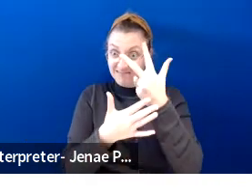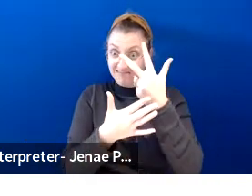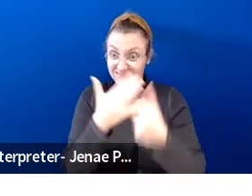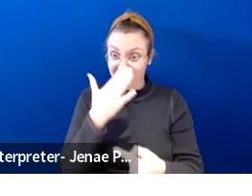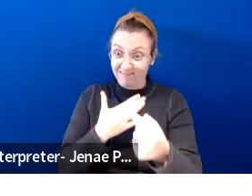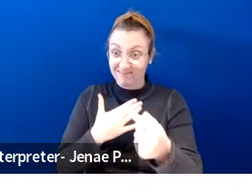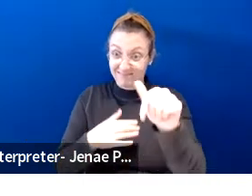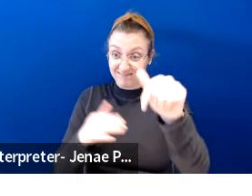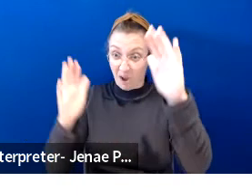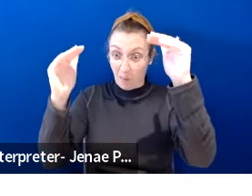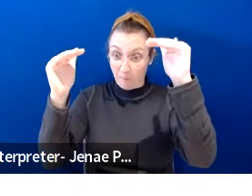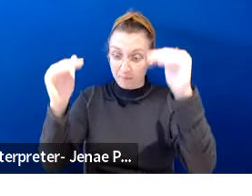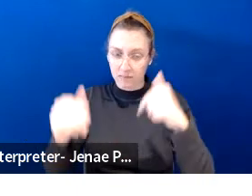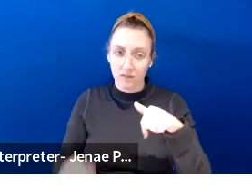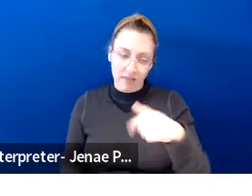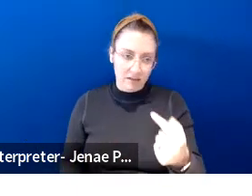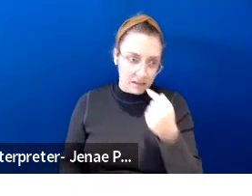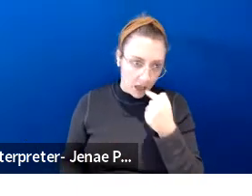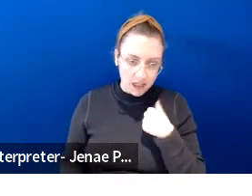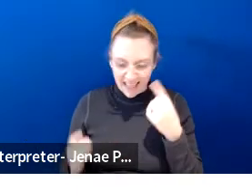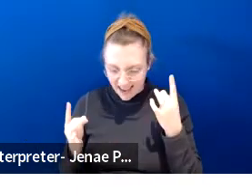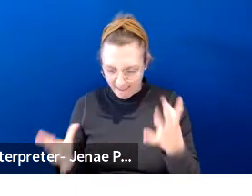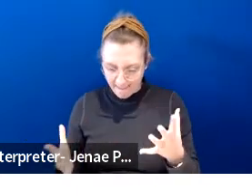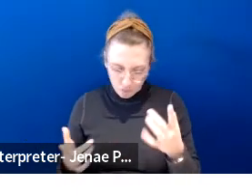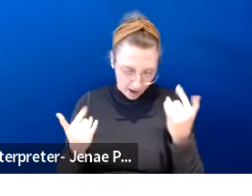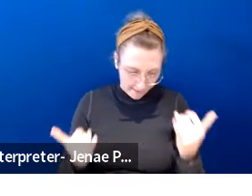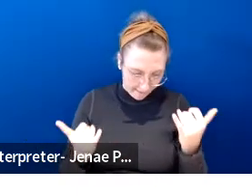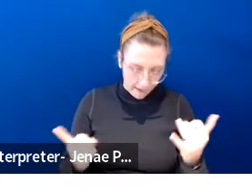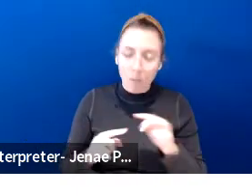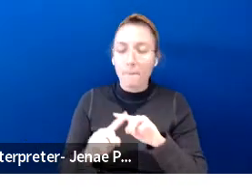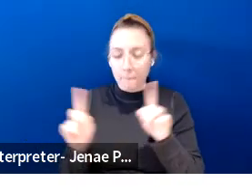And I hate where this is right now, but I'm going to get through it.